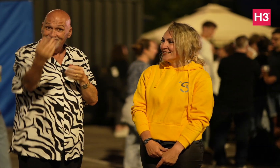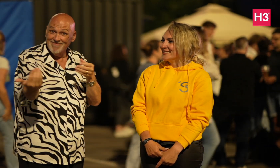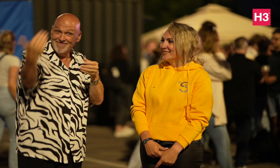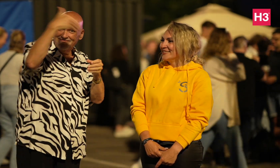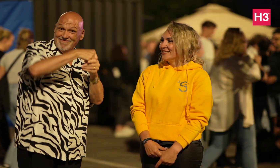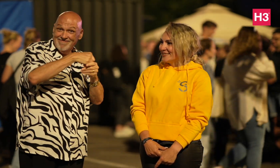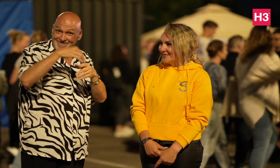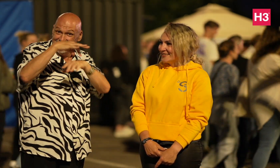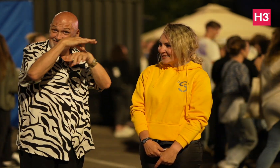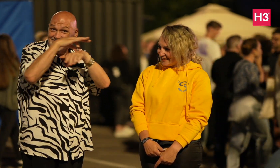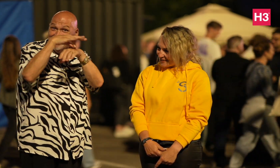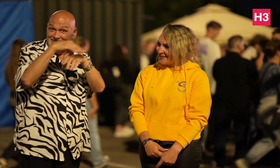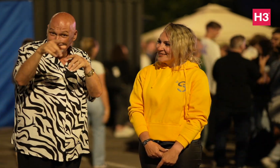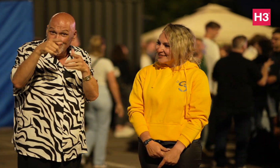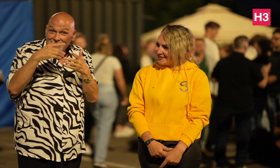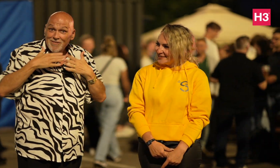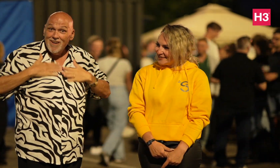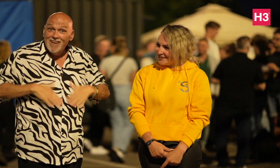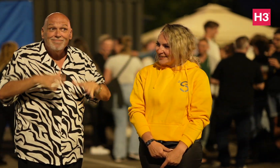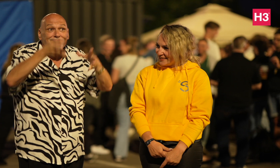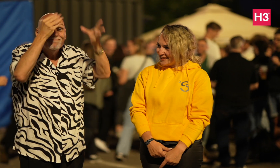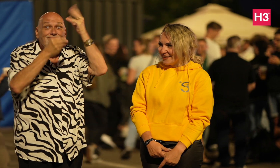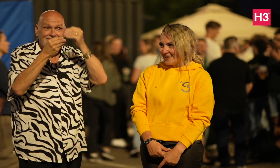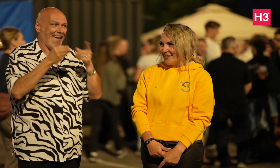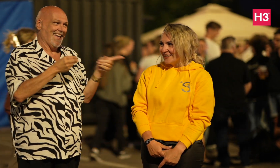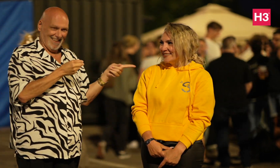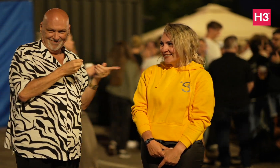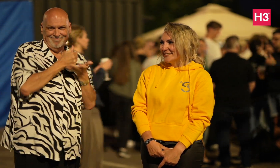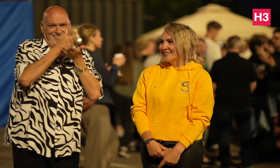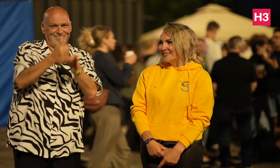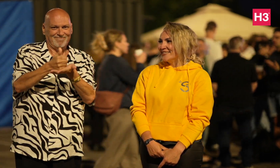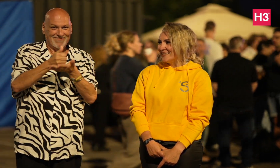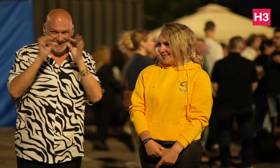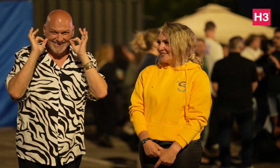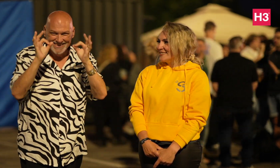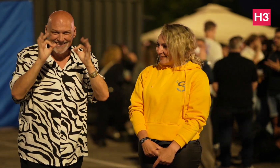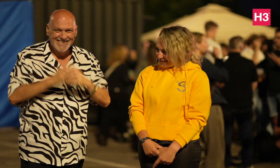Would you like to join one of her tours? She’s here for you!